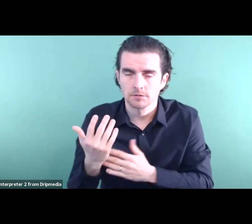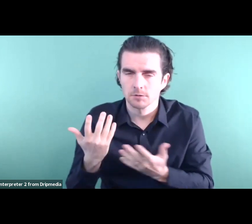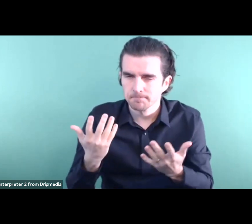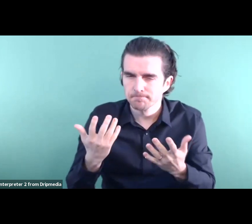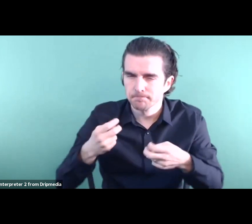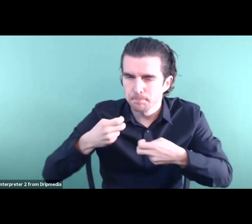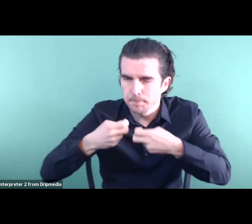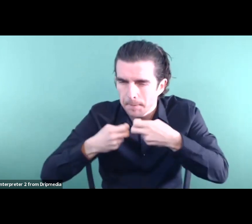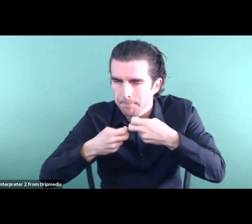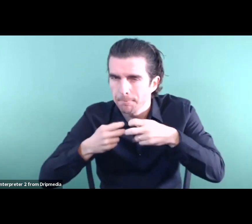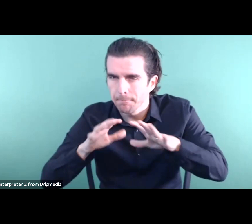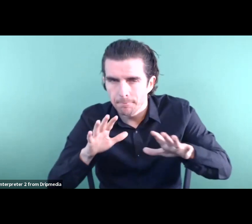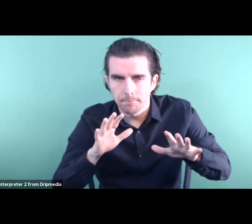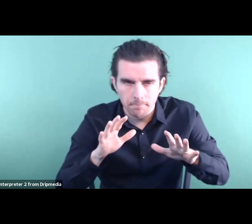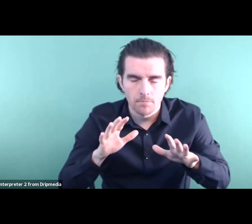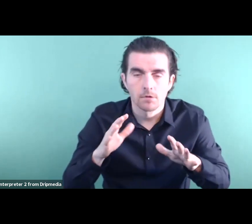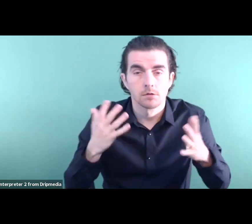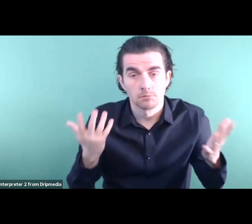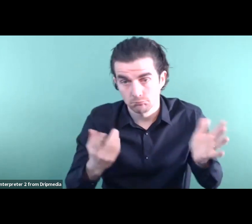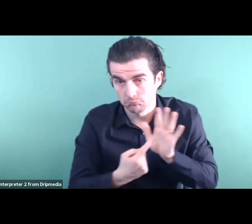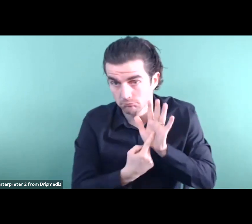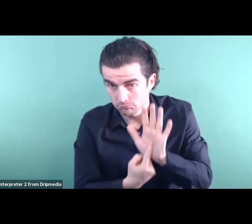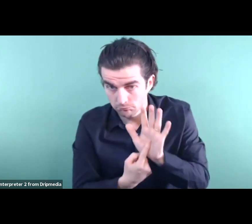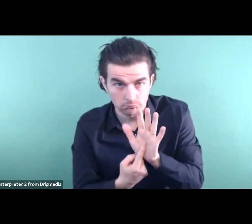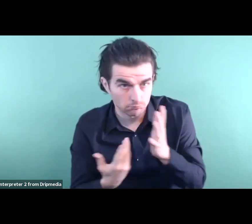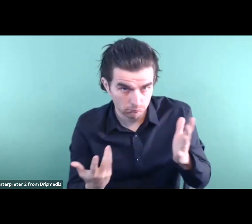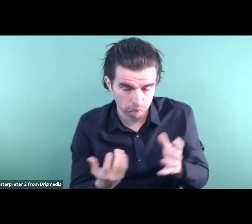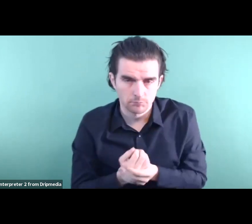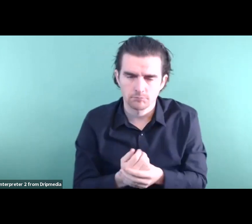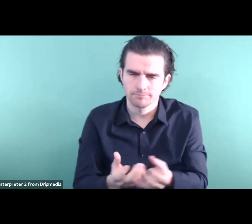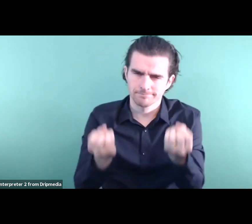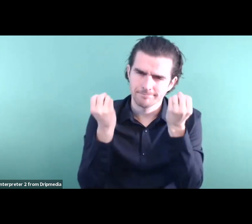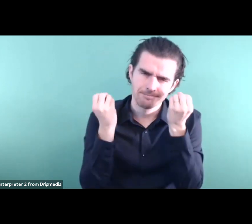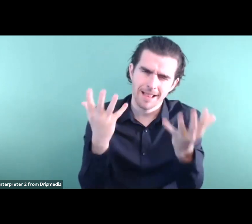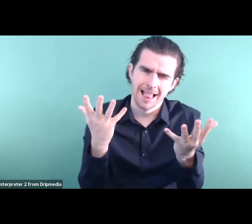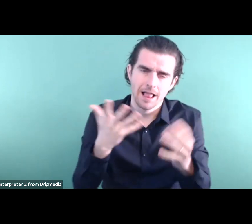There has been tremendous efforts in the recent years to for instance work on financial inclusion,